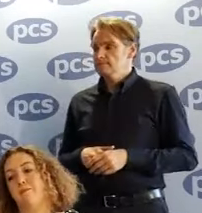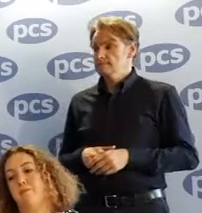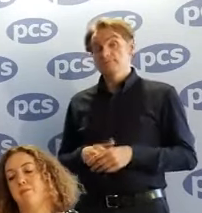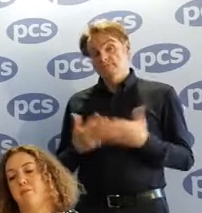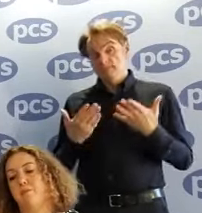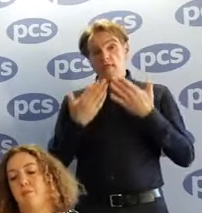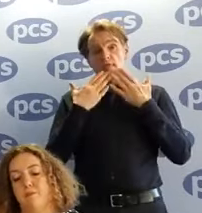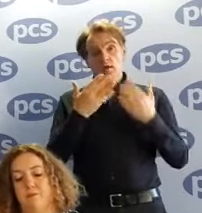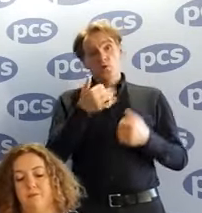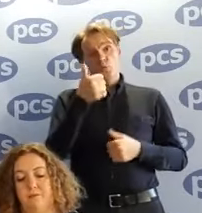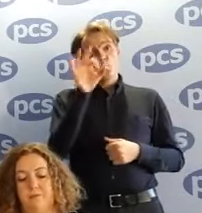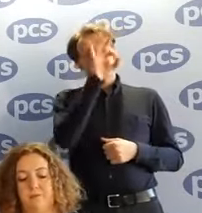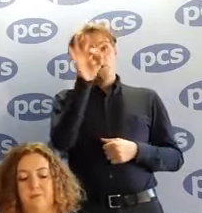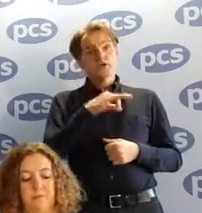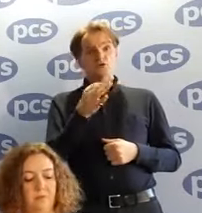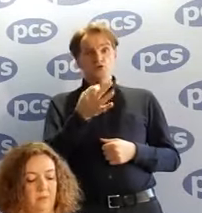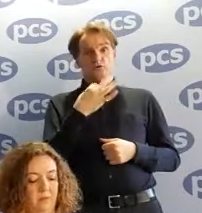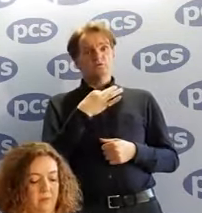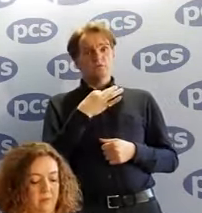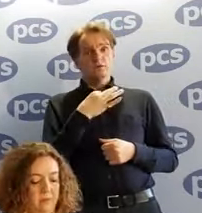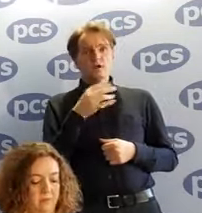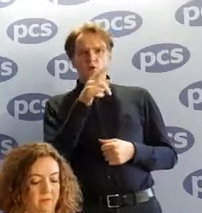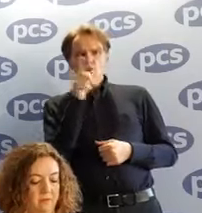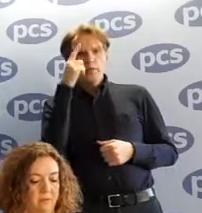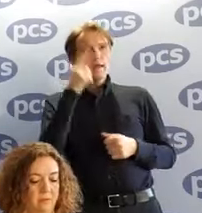who may well obviously think we haven't done anything about it because they've